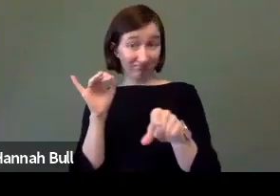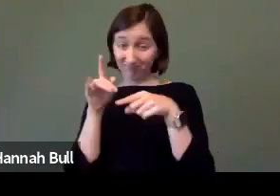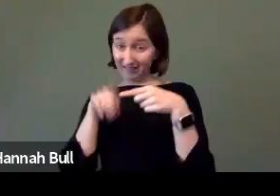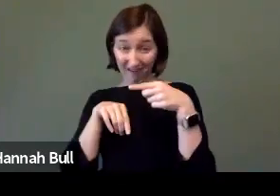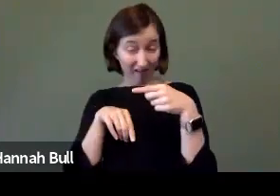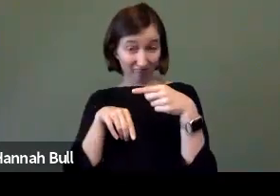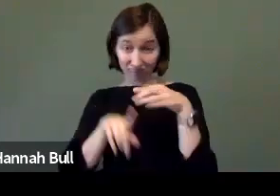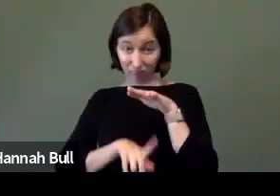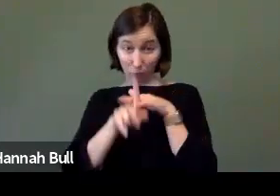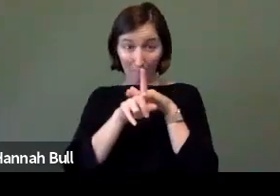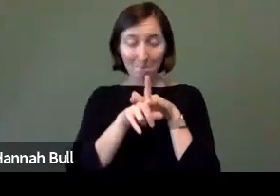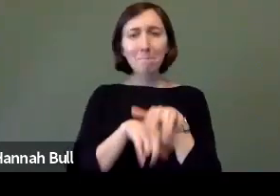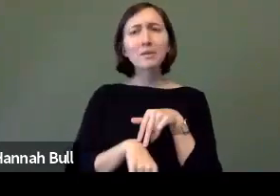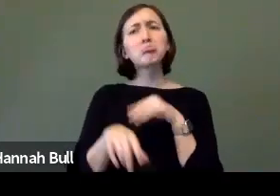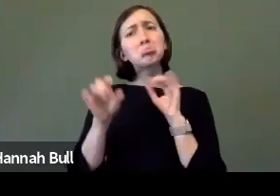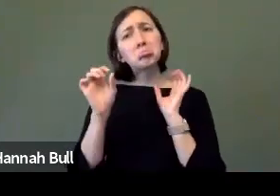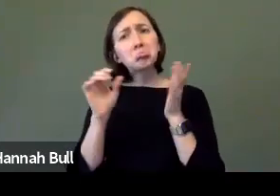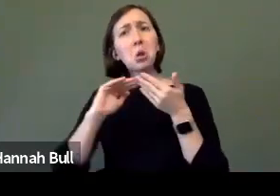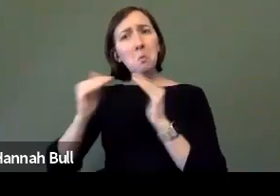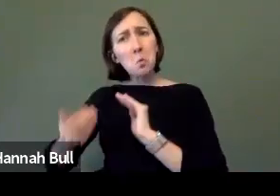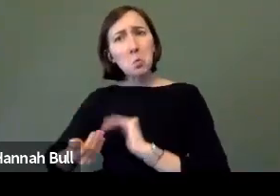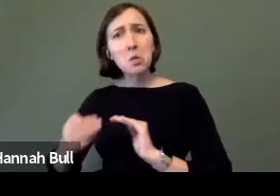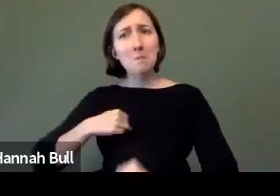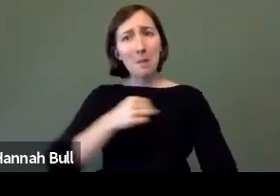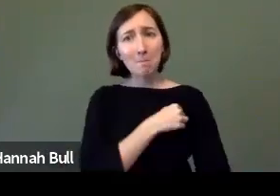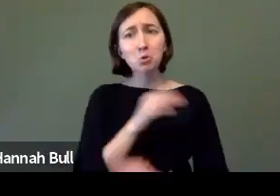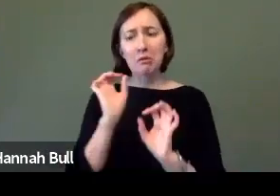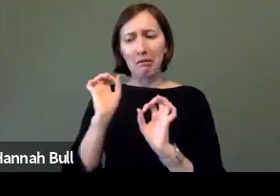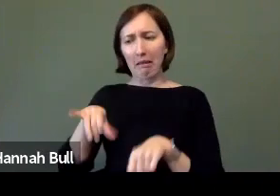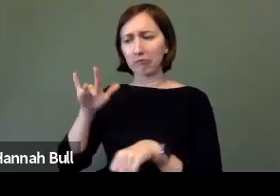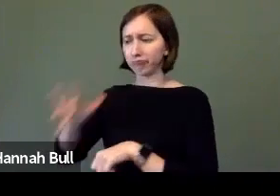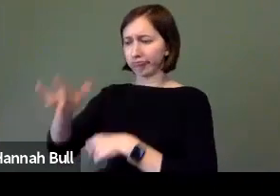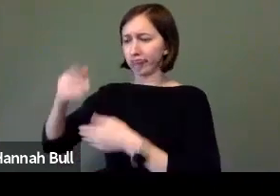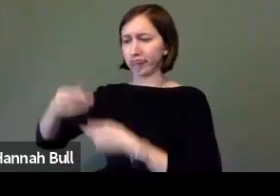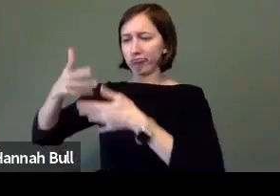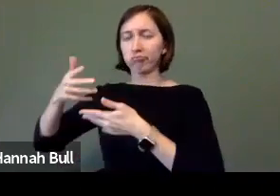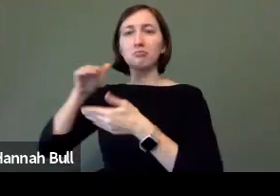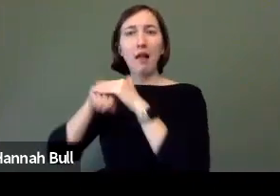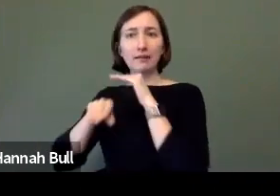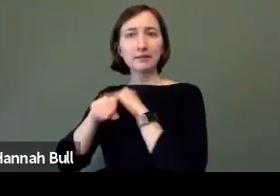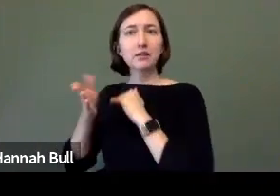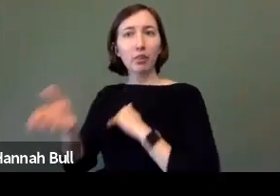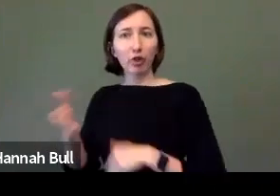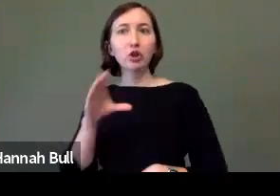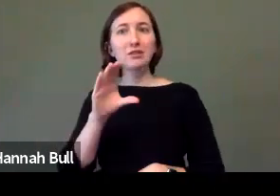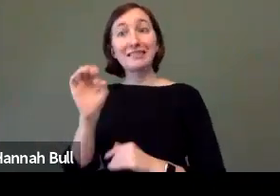your colleagues, your community members and you're able to view an archive you can access those.